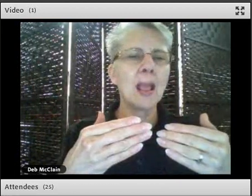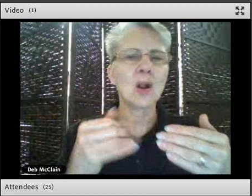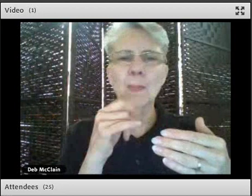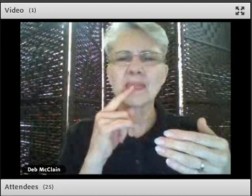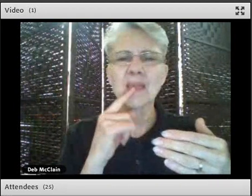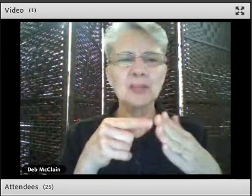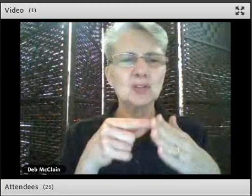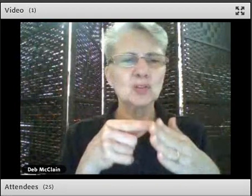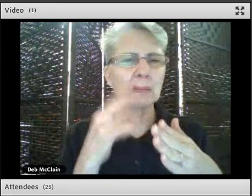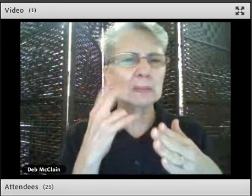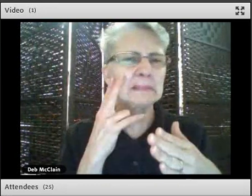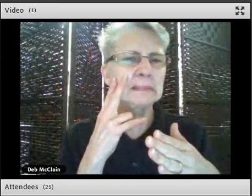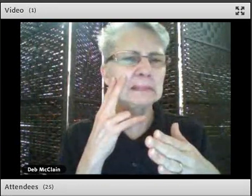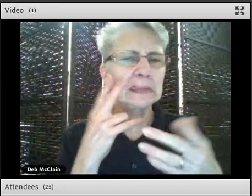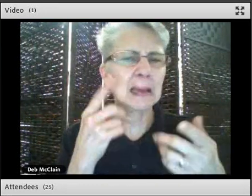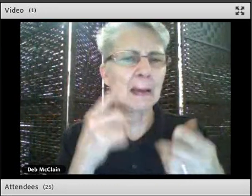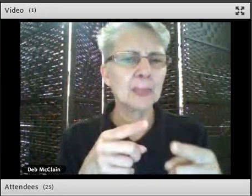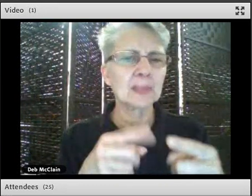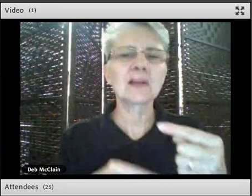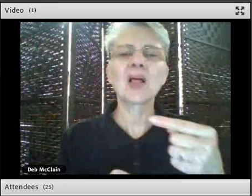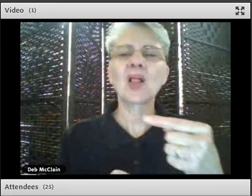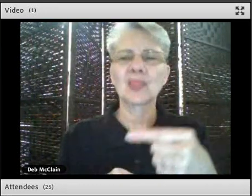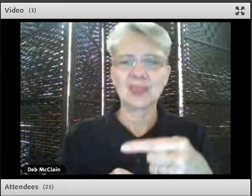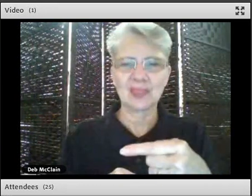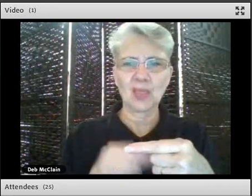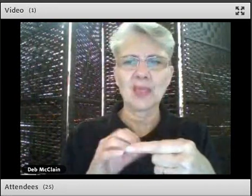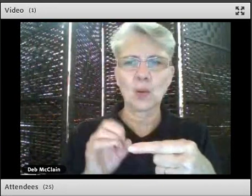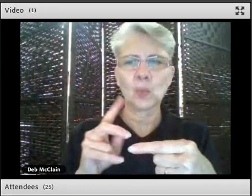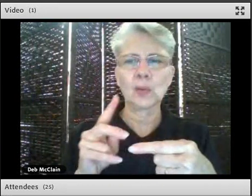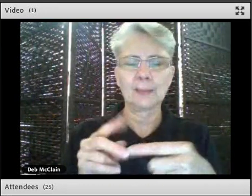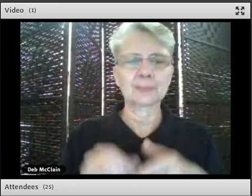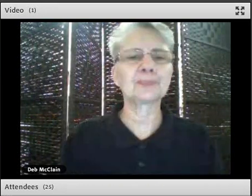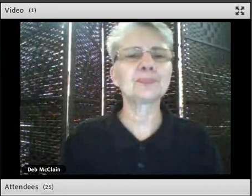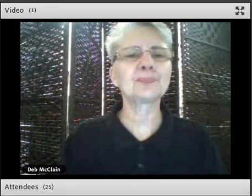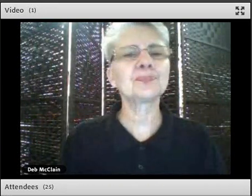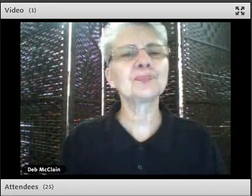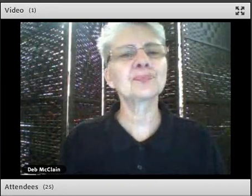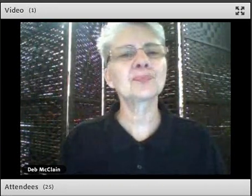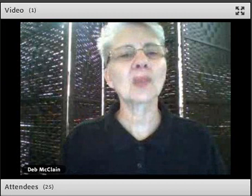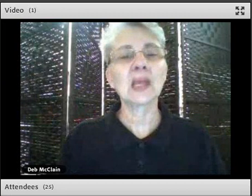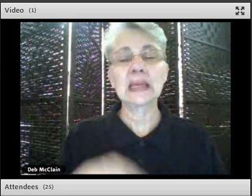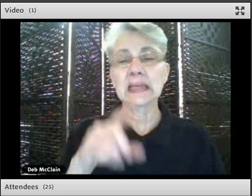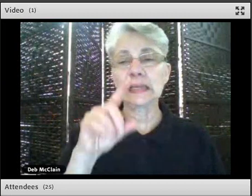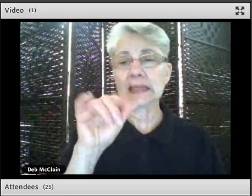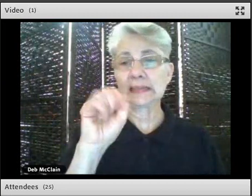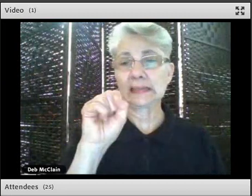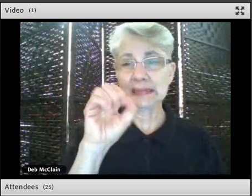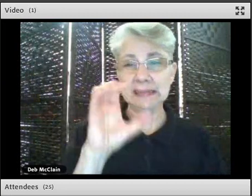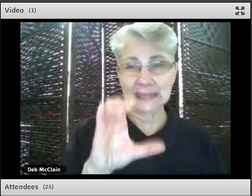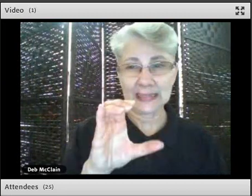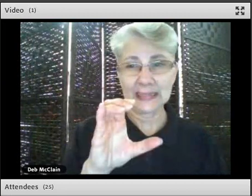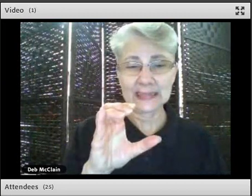The disc label is going to be your friend. So, most of the time, we're going to be...